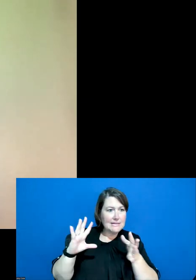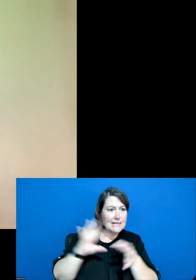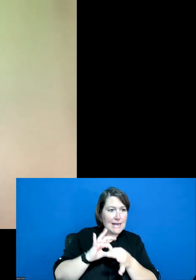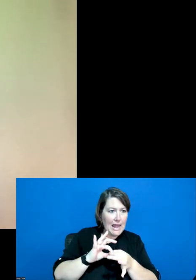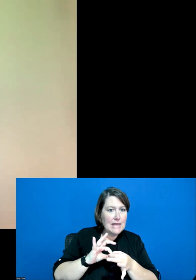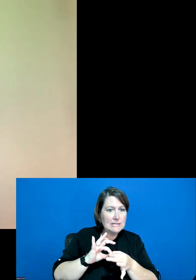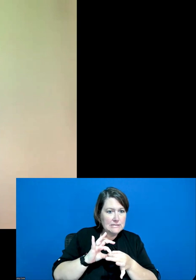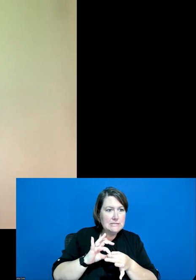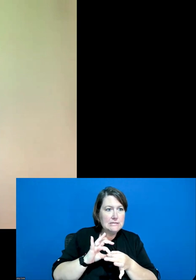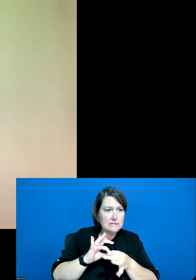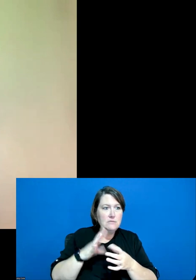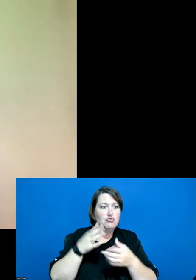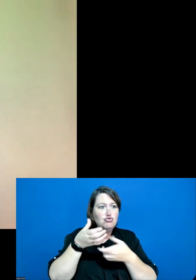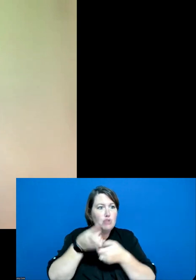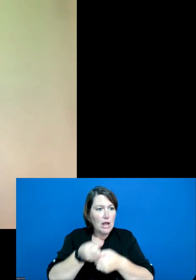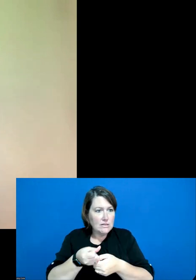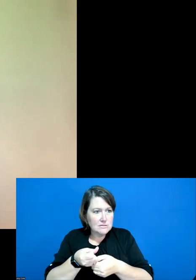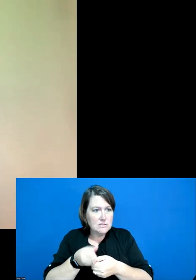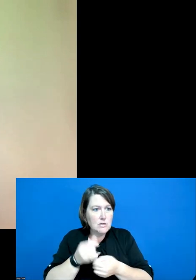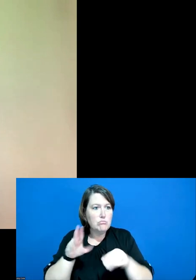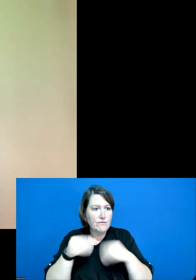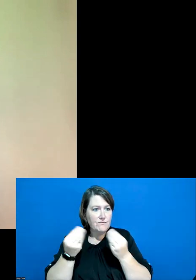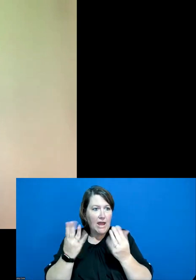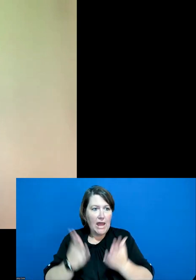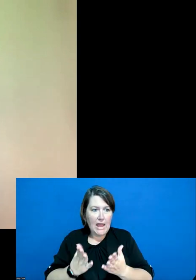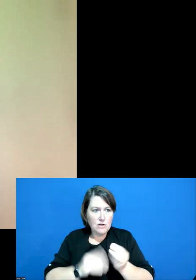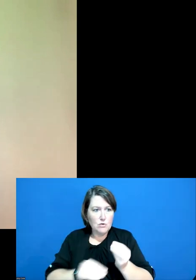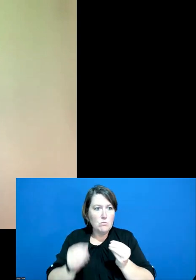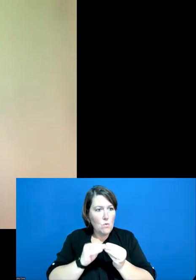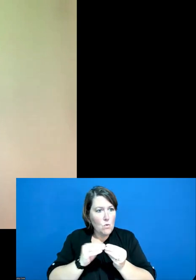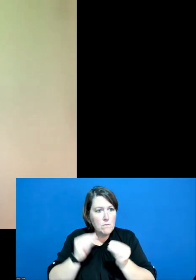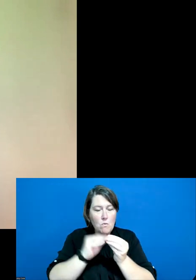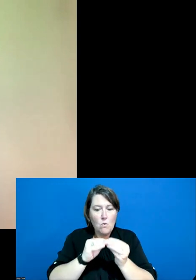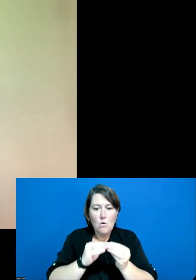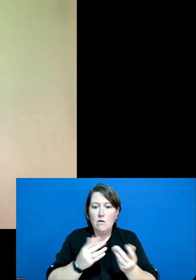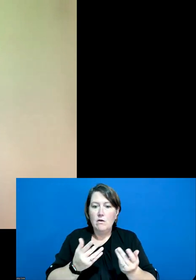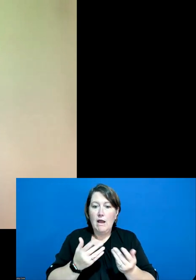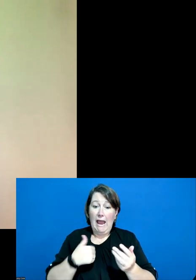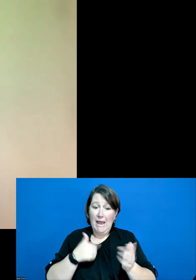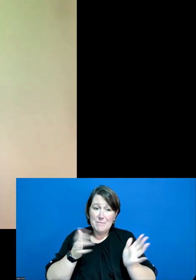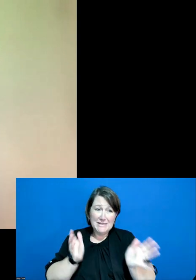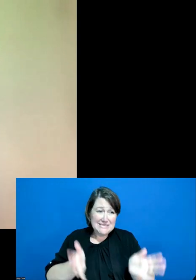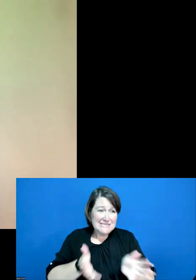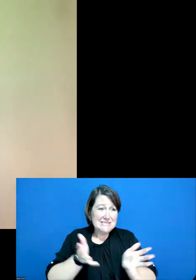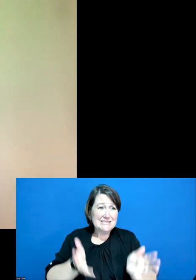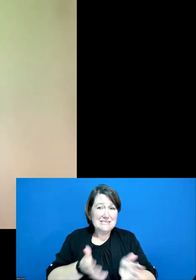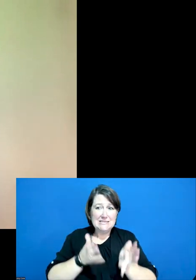They trust in them better. And I've been trying to push and advocate that have a clear map for everybody,